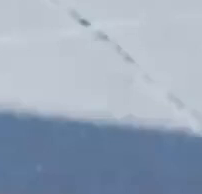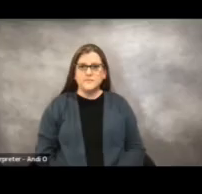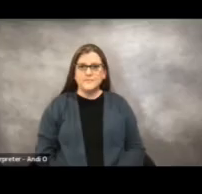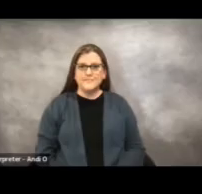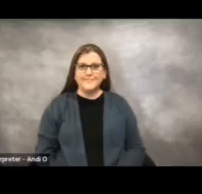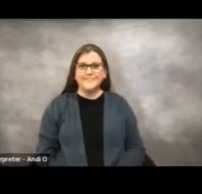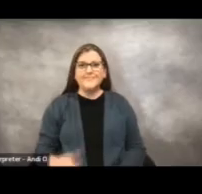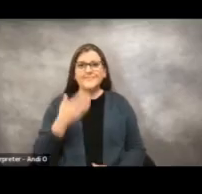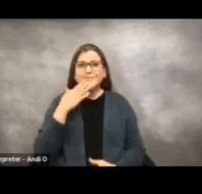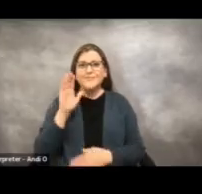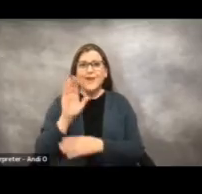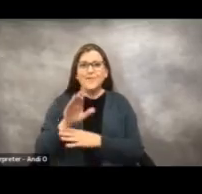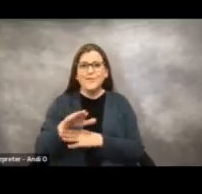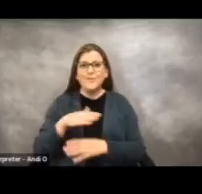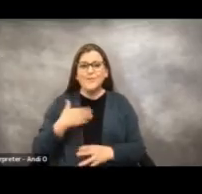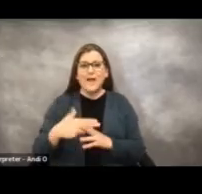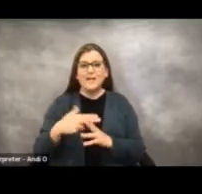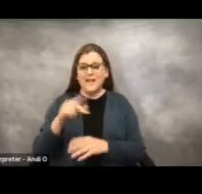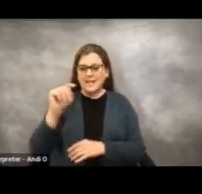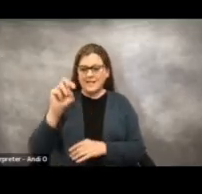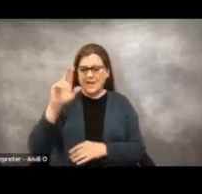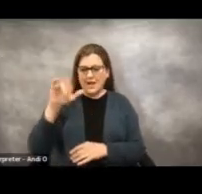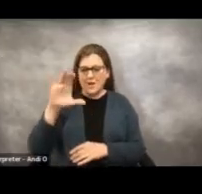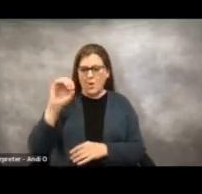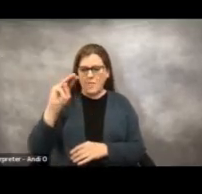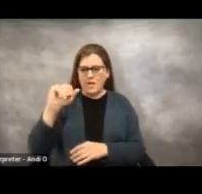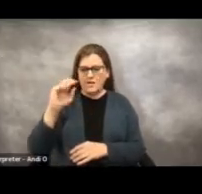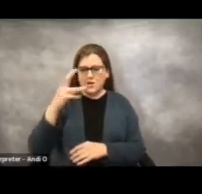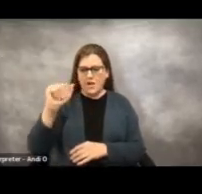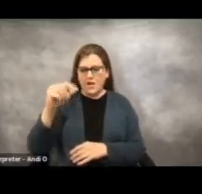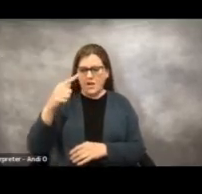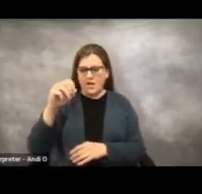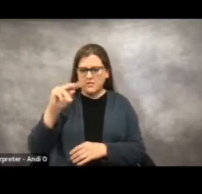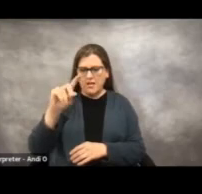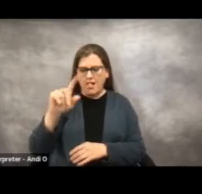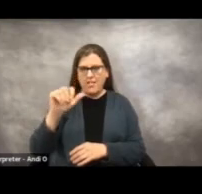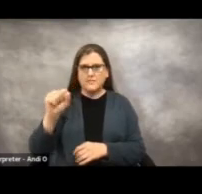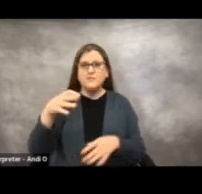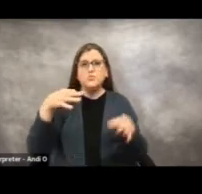Terry Camacho-Gonsalves: Good afternoon. My name is Terry Camacho-Gonsalves and I am a Hispanic woman. With a blurred